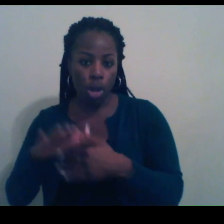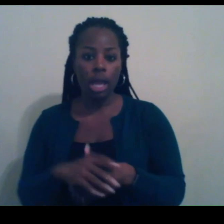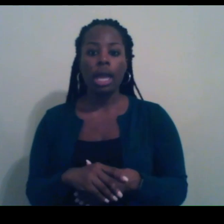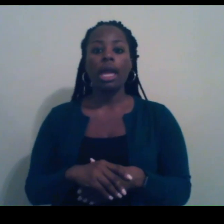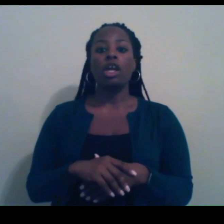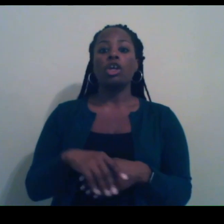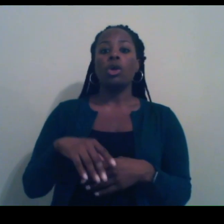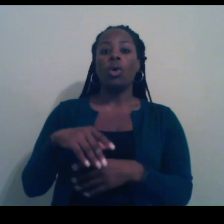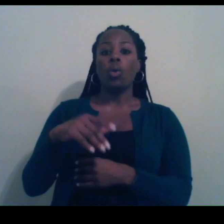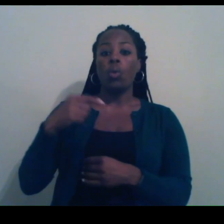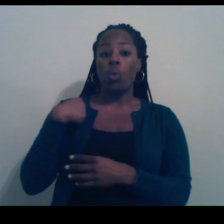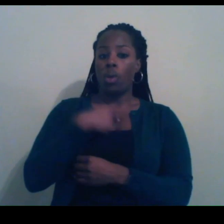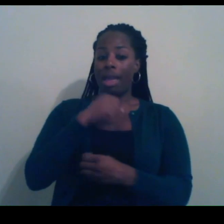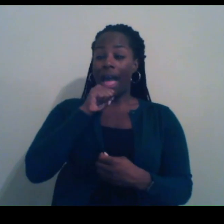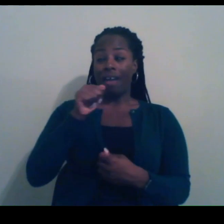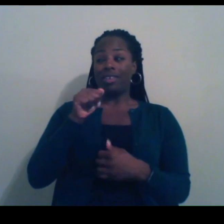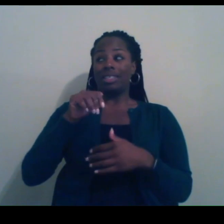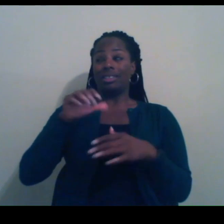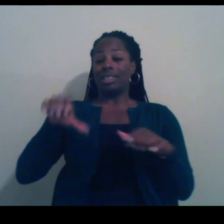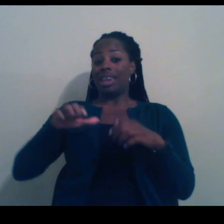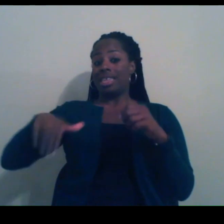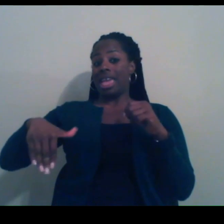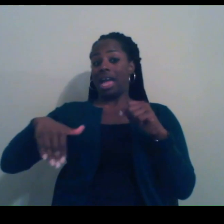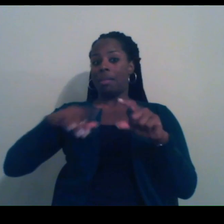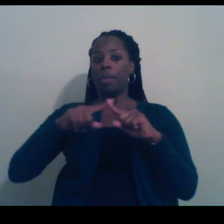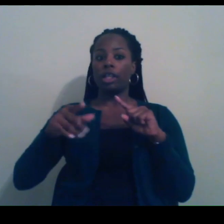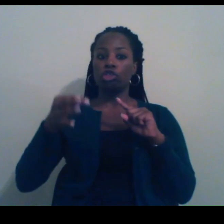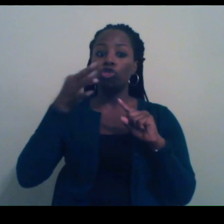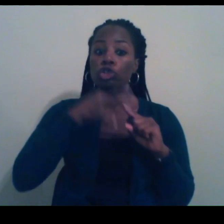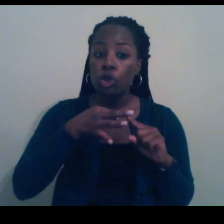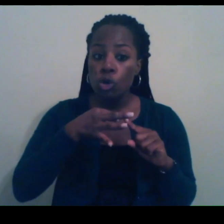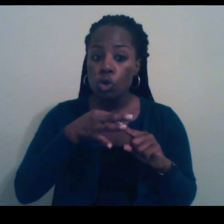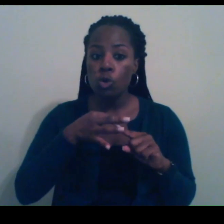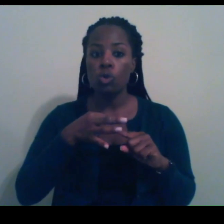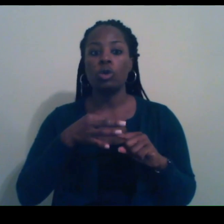but will happen really soon the testing into the community how do we know the